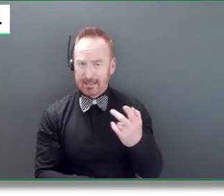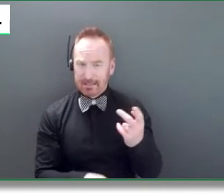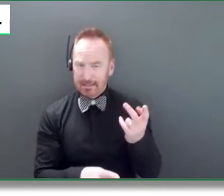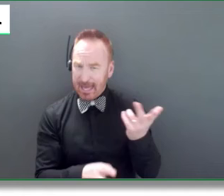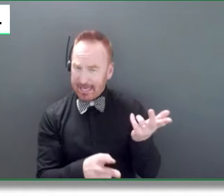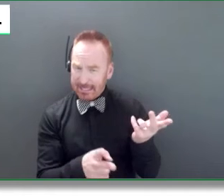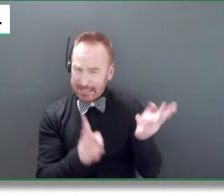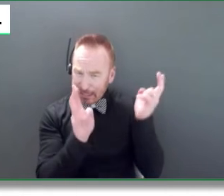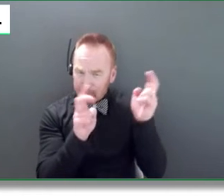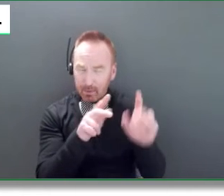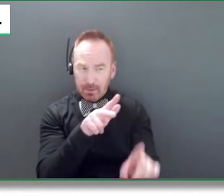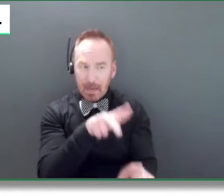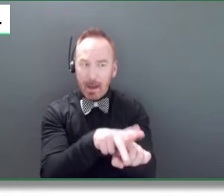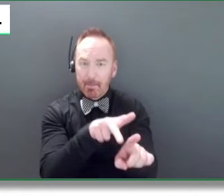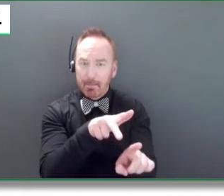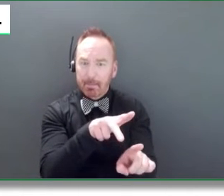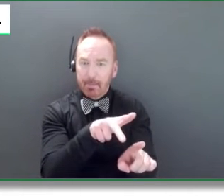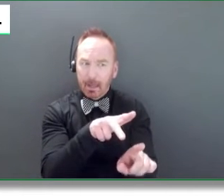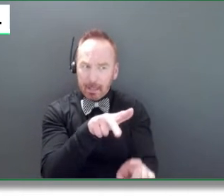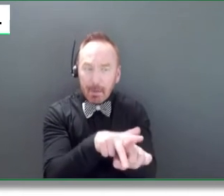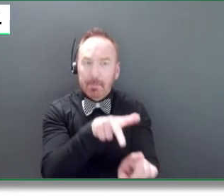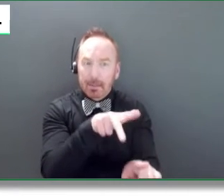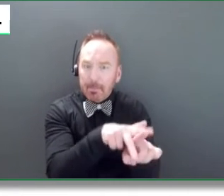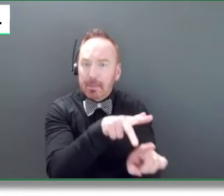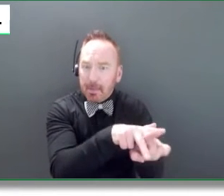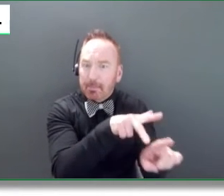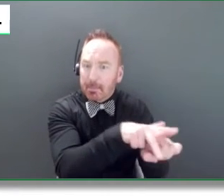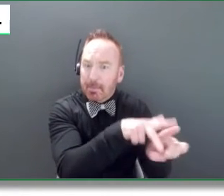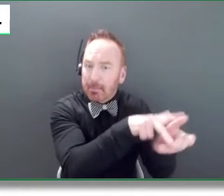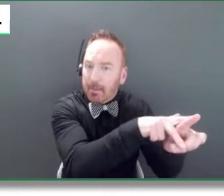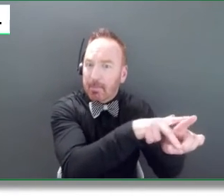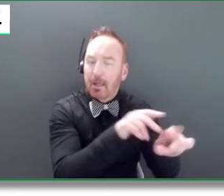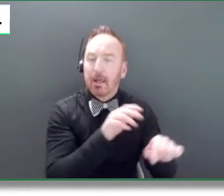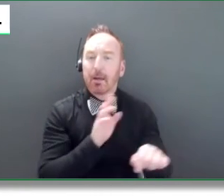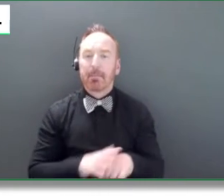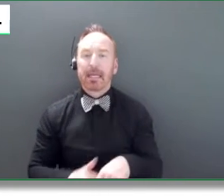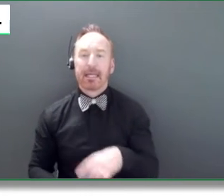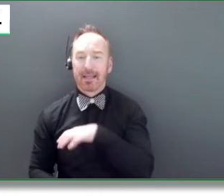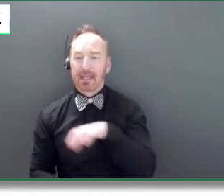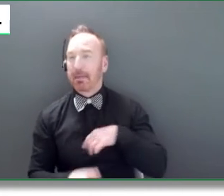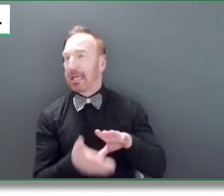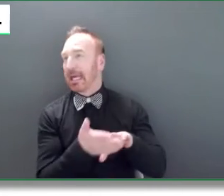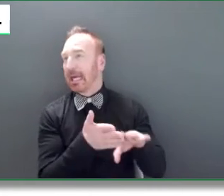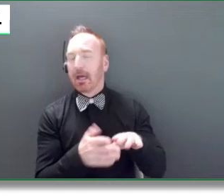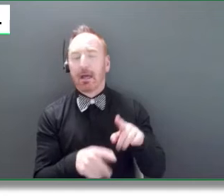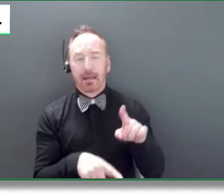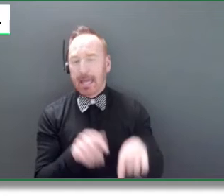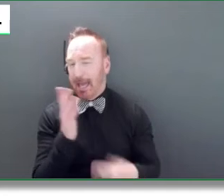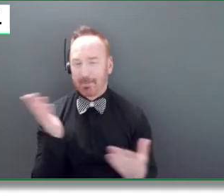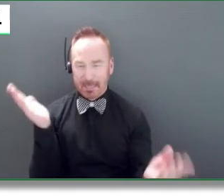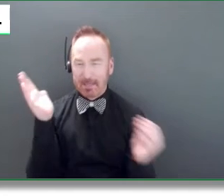community is keep an eye out for that public review and send in our recommendations.